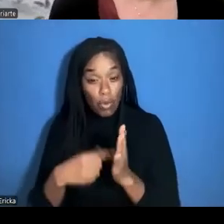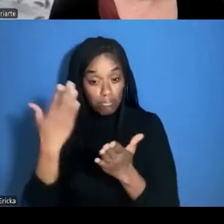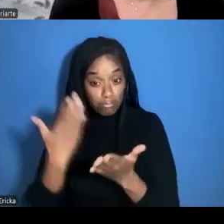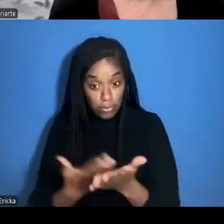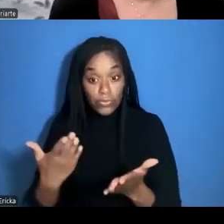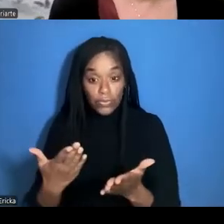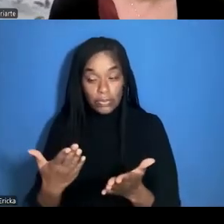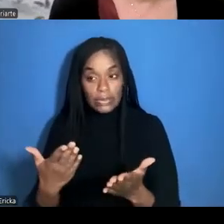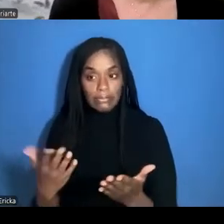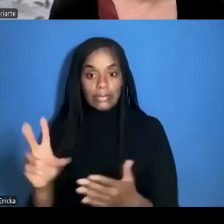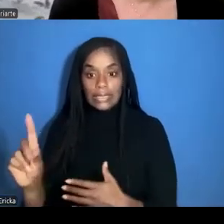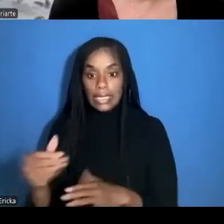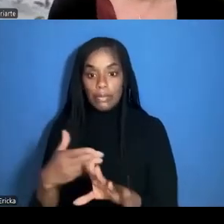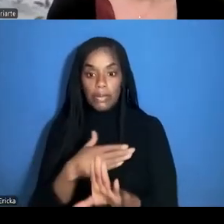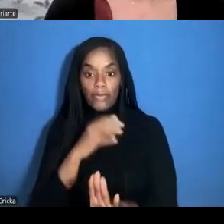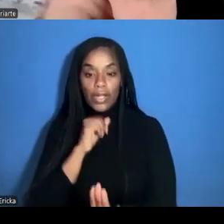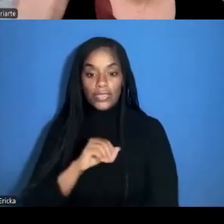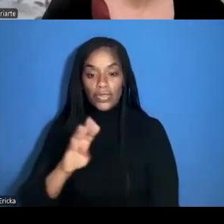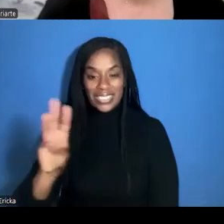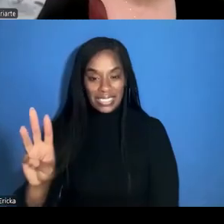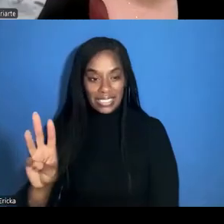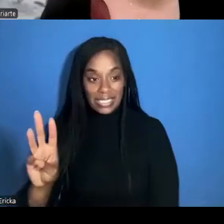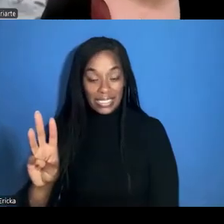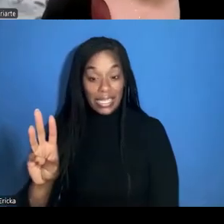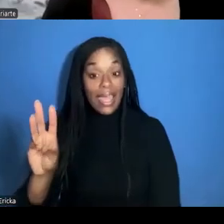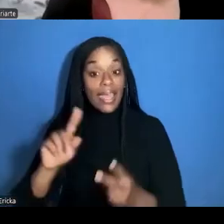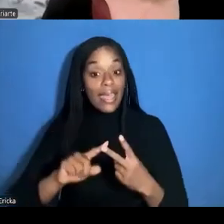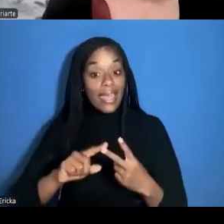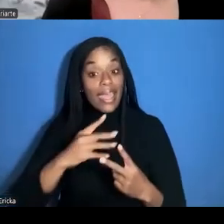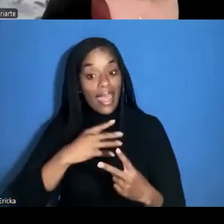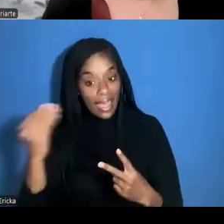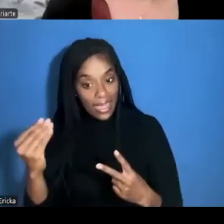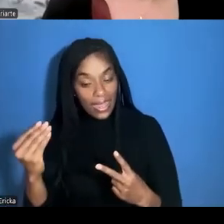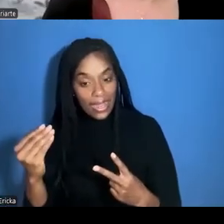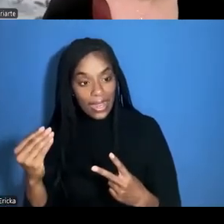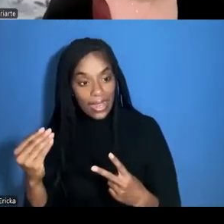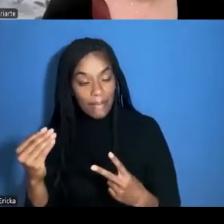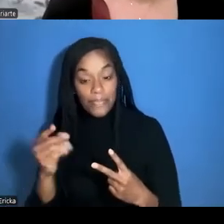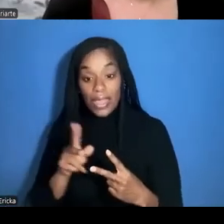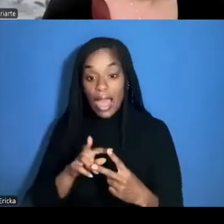before the age of 46 and I either and receiving,